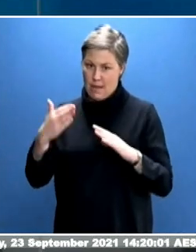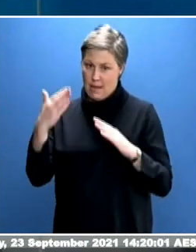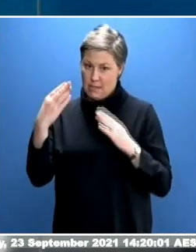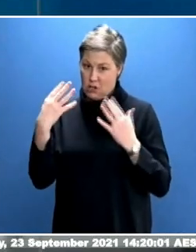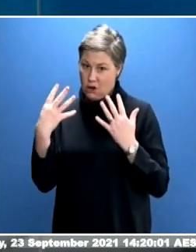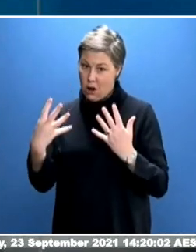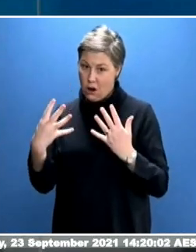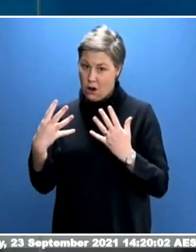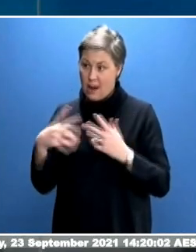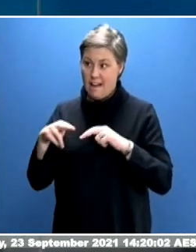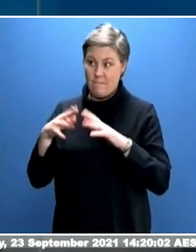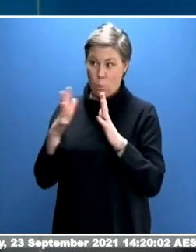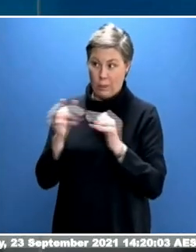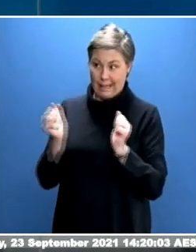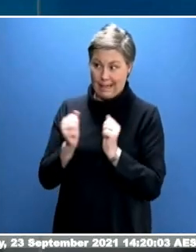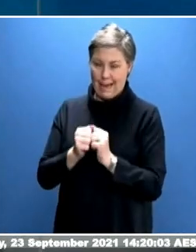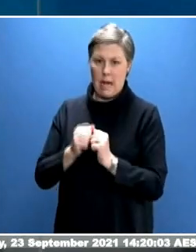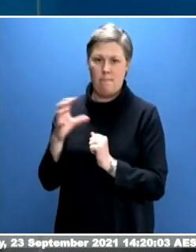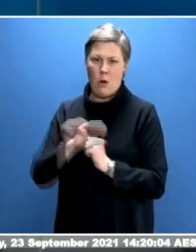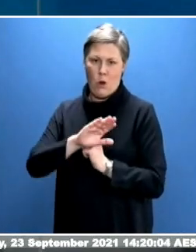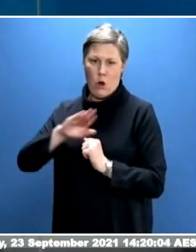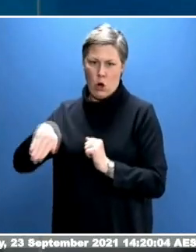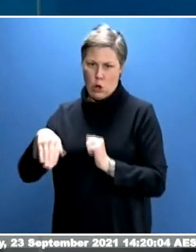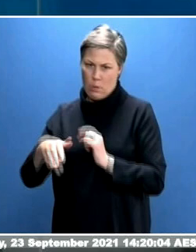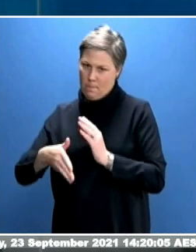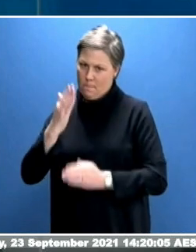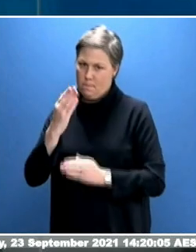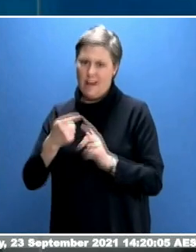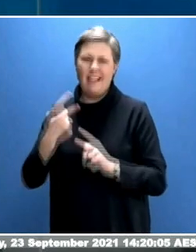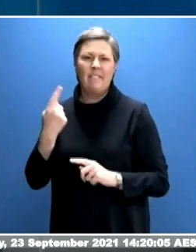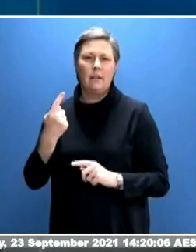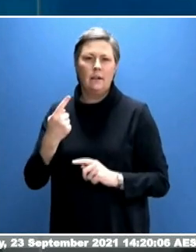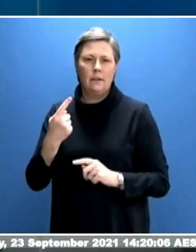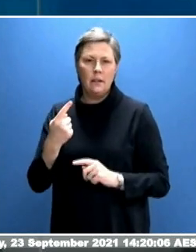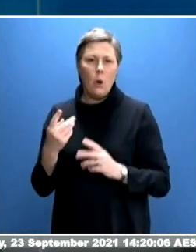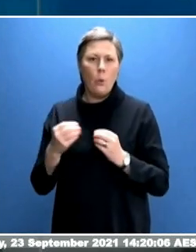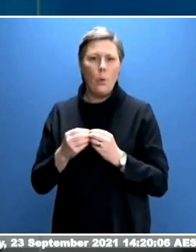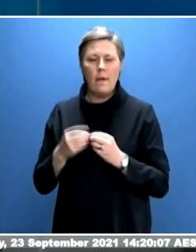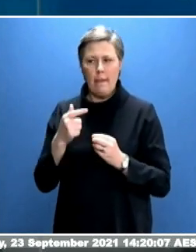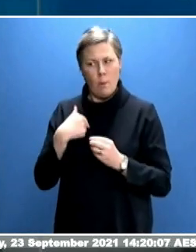always an agreed plan, such as obviously like any parent, we wouldn't want her